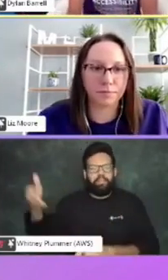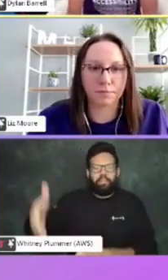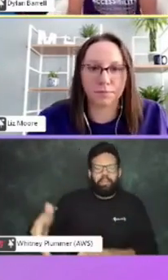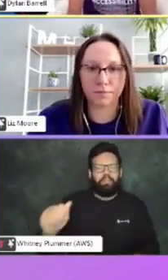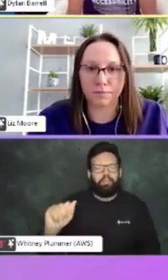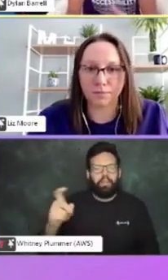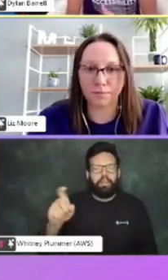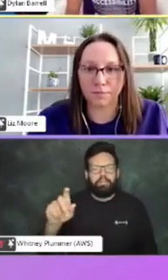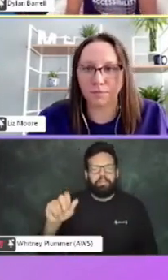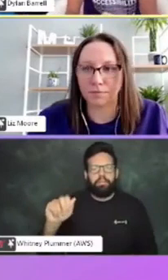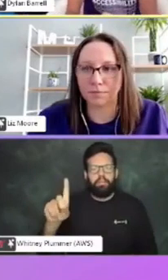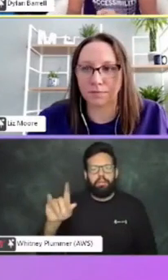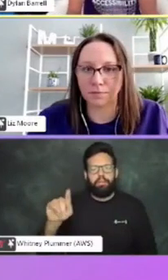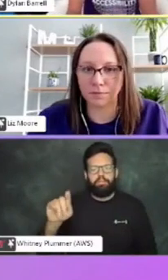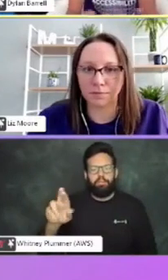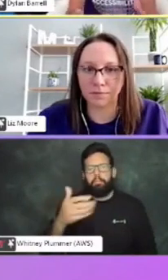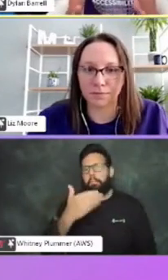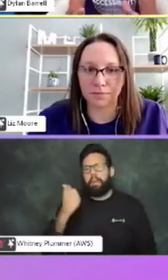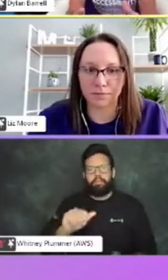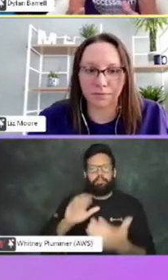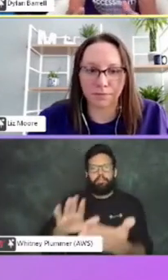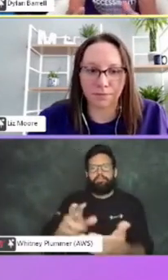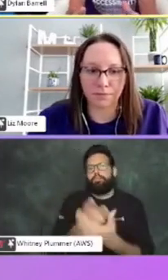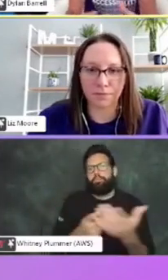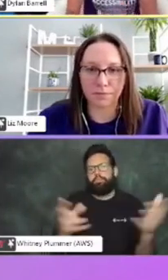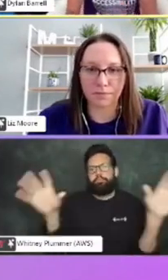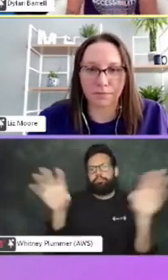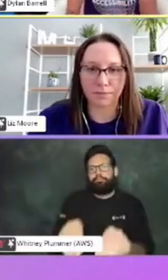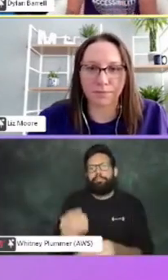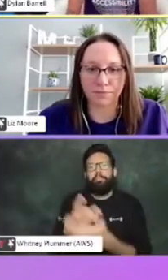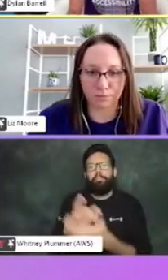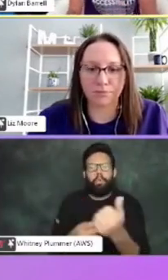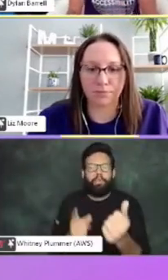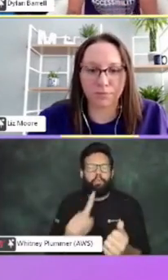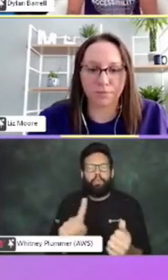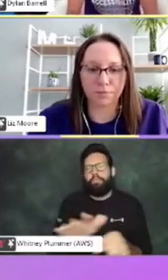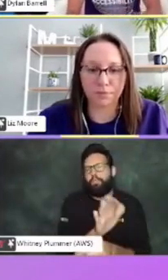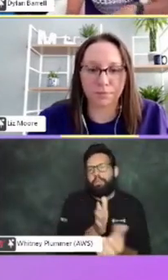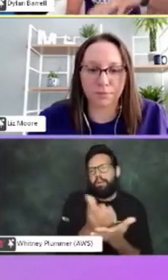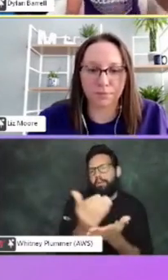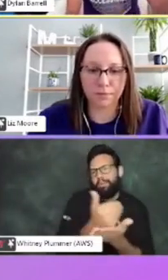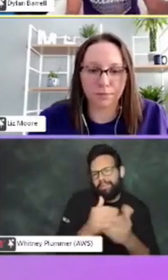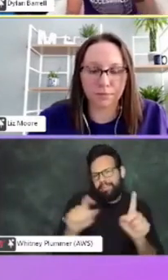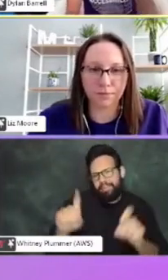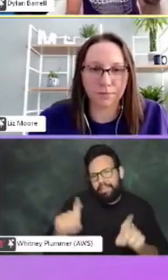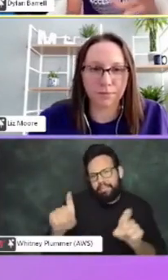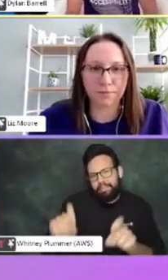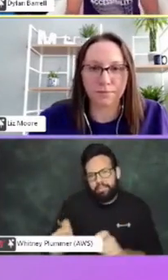to do comprehensive testing with our axe products. That'll allow you to fully utilize all the automation